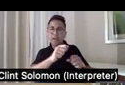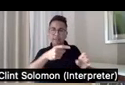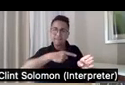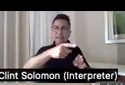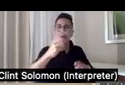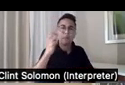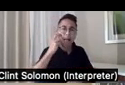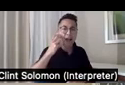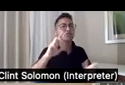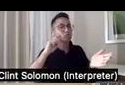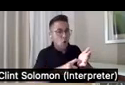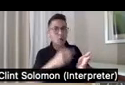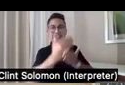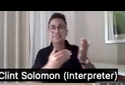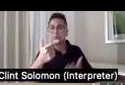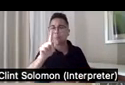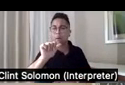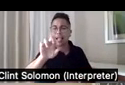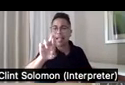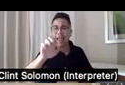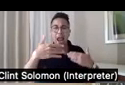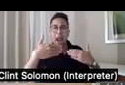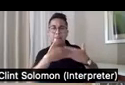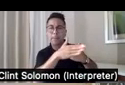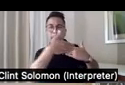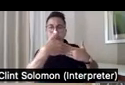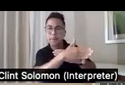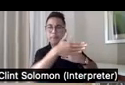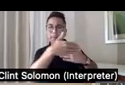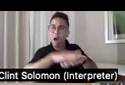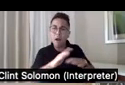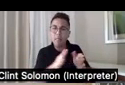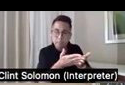and this teacher would have had been concerned about that for another child but not so much for